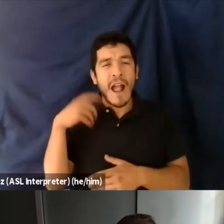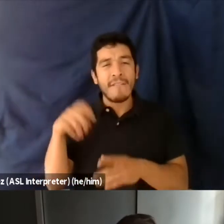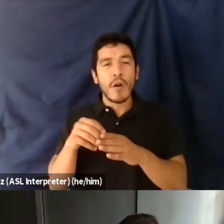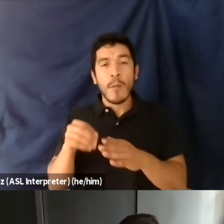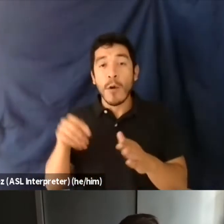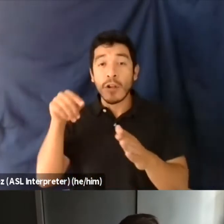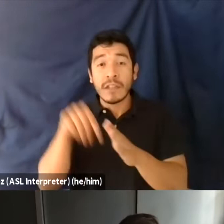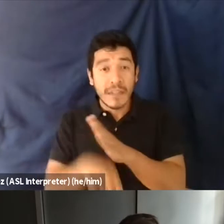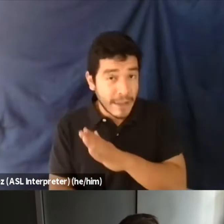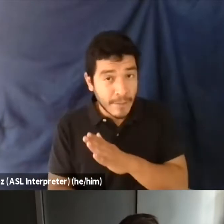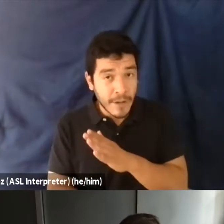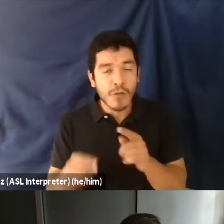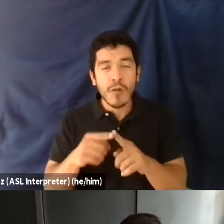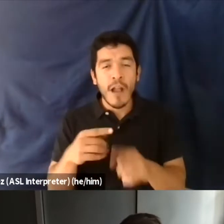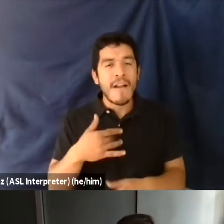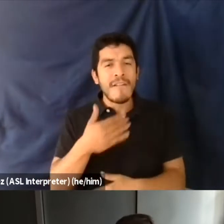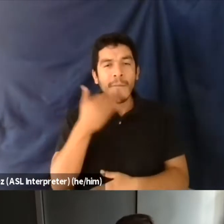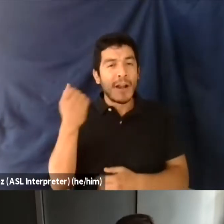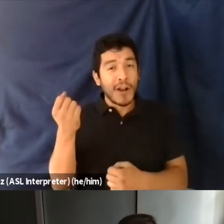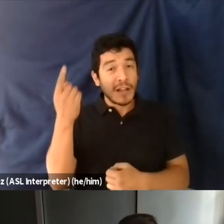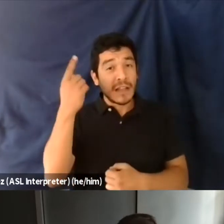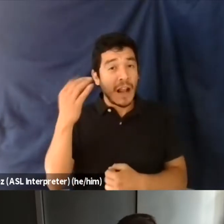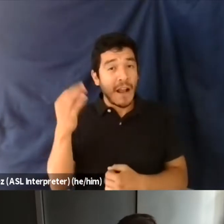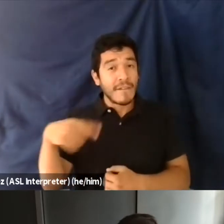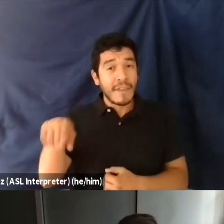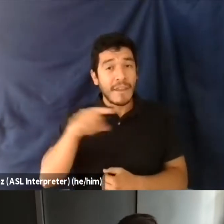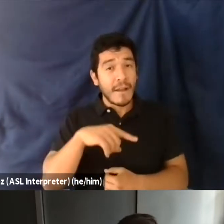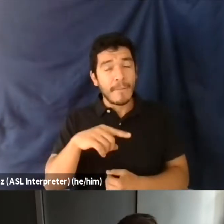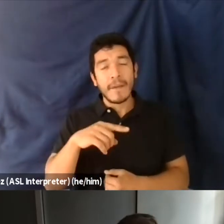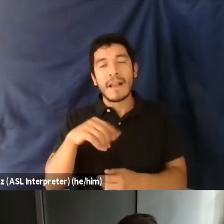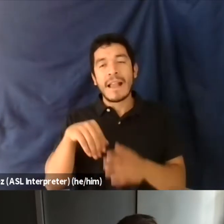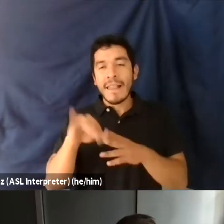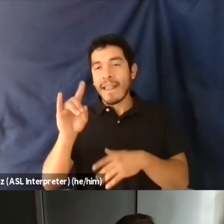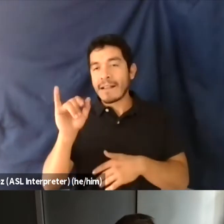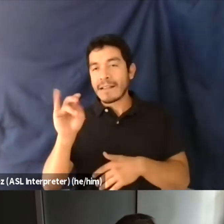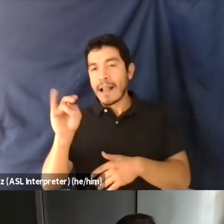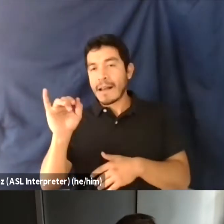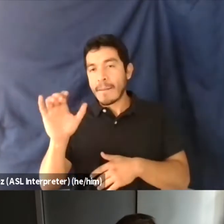to have a better understanding of the family dynamics. So yeah, I mean it was, you know,